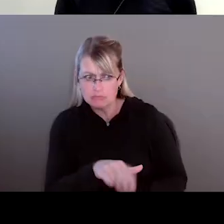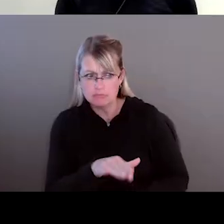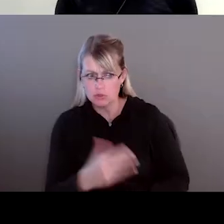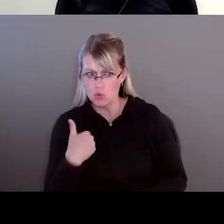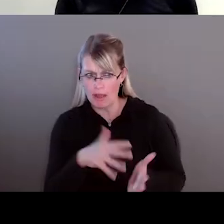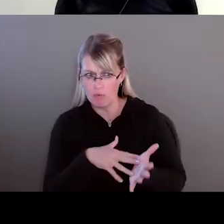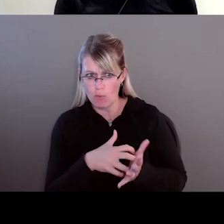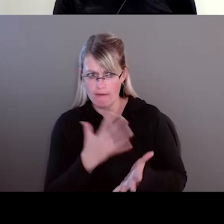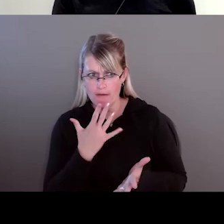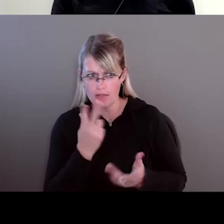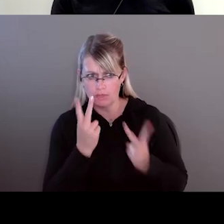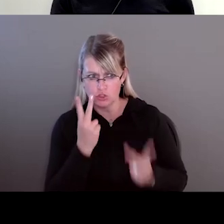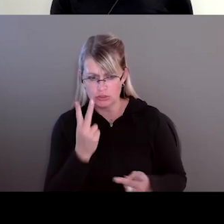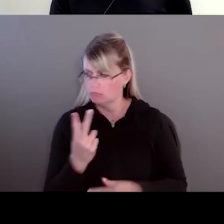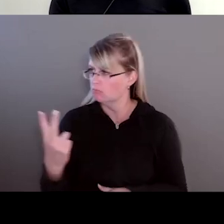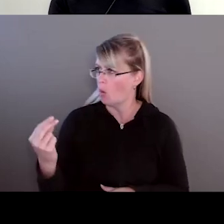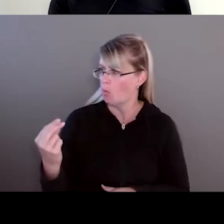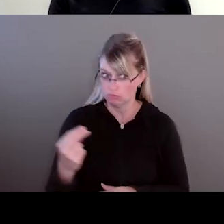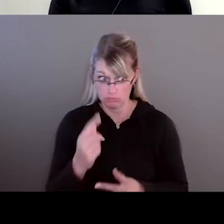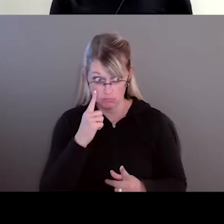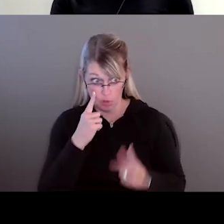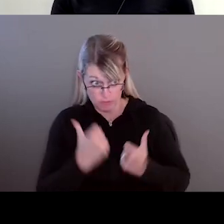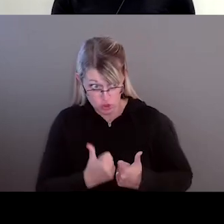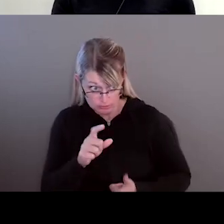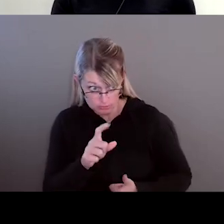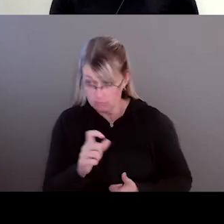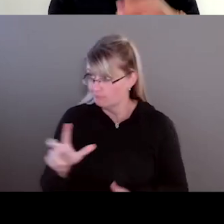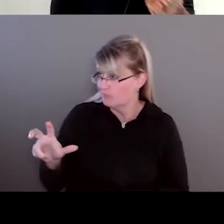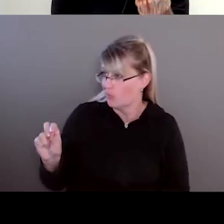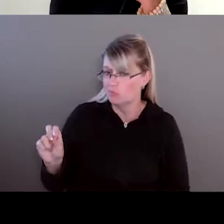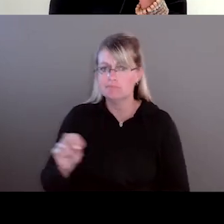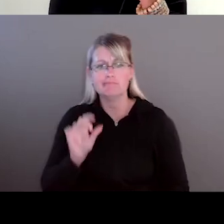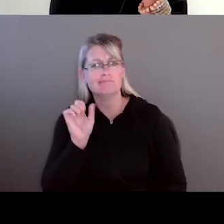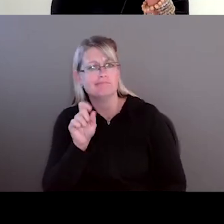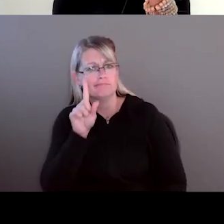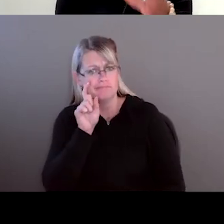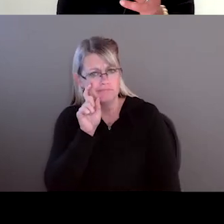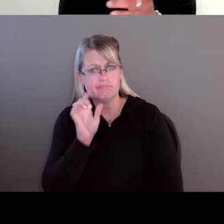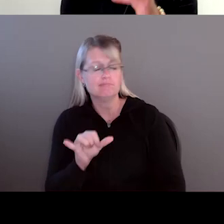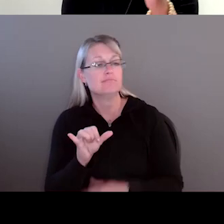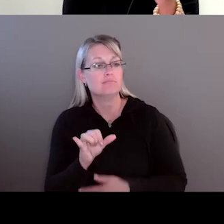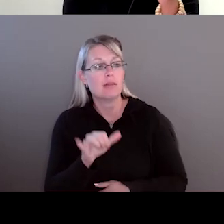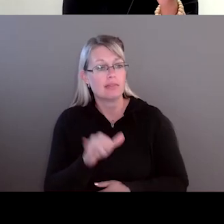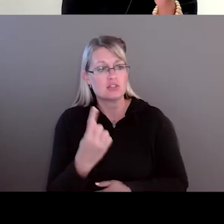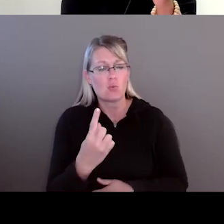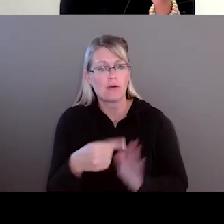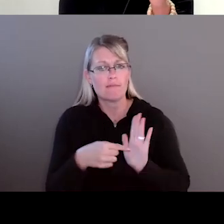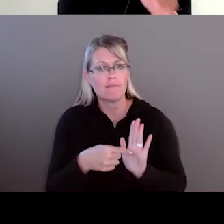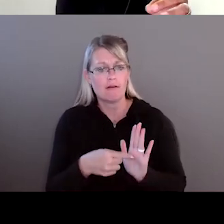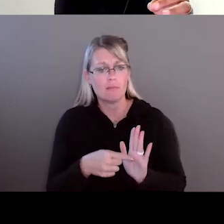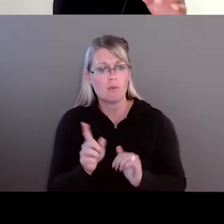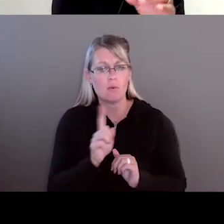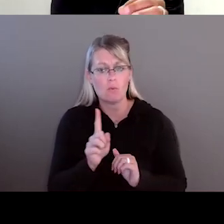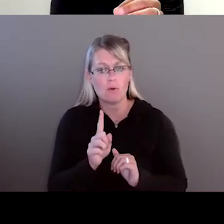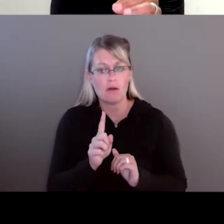he said no. Low-vision? No. So I said this is one of those instances where it's not necessarily